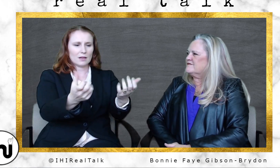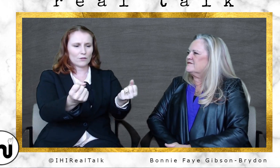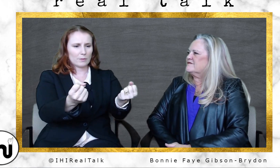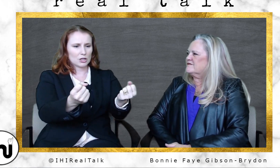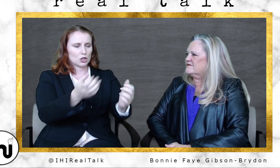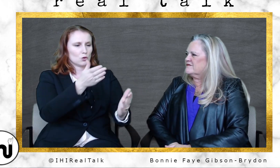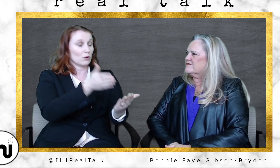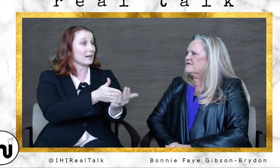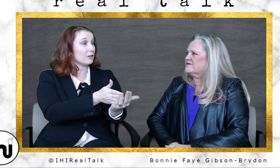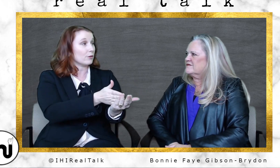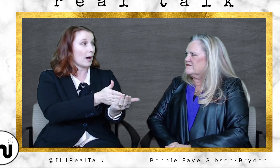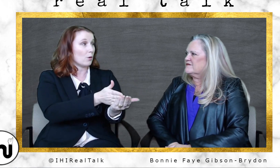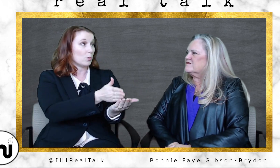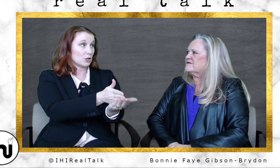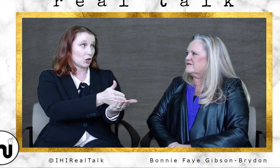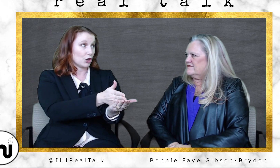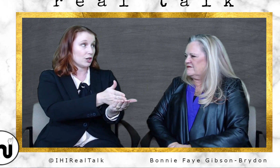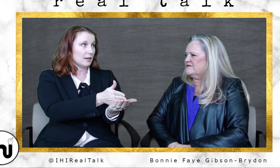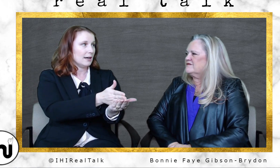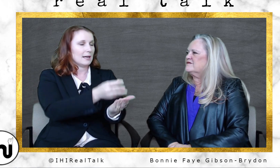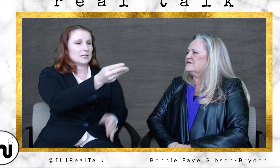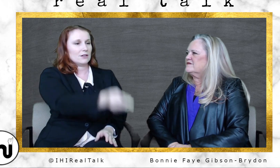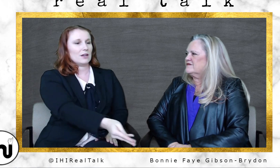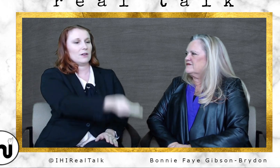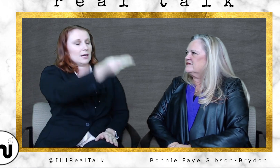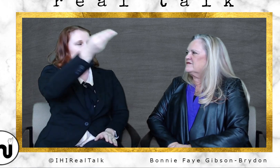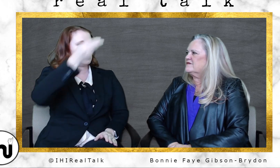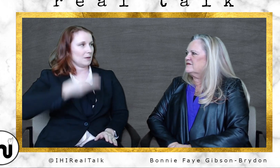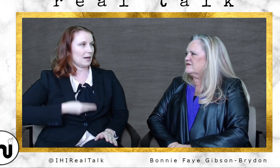information directly from how it was heard instead of giving it to me and